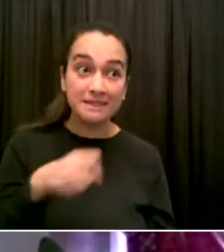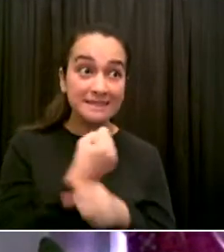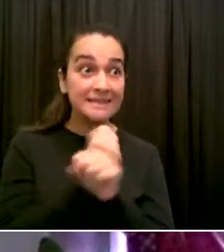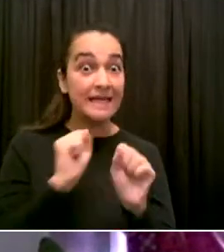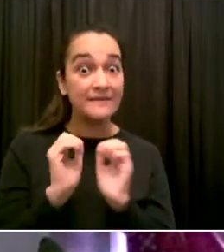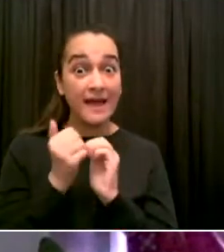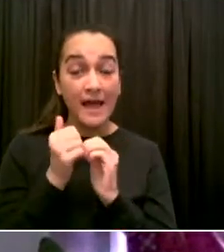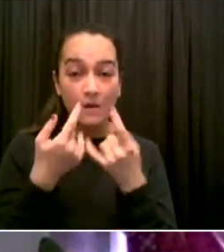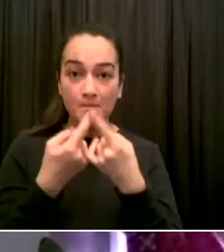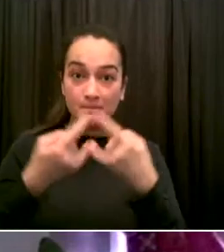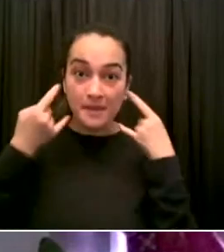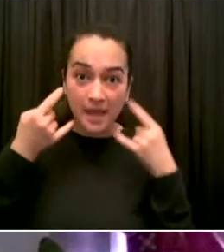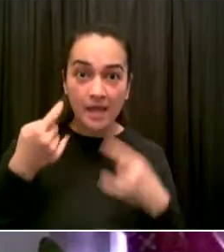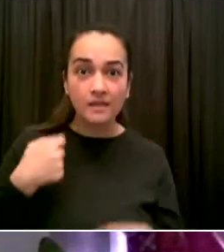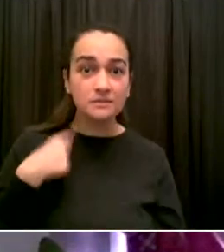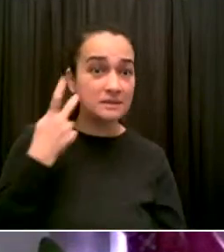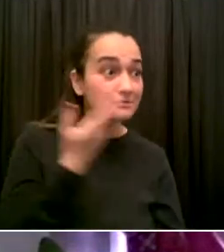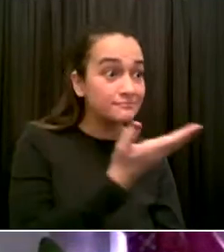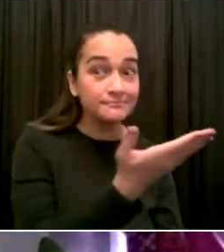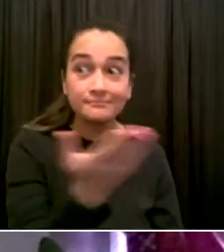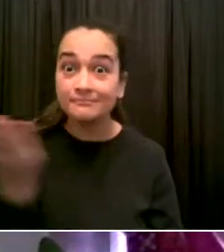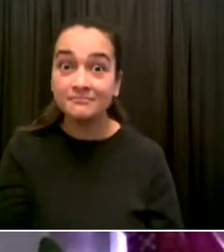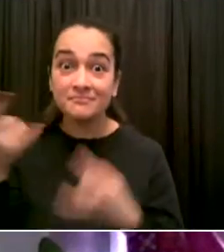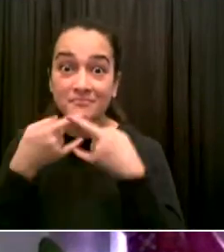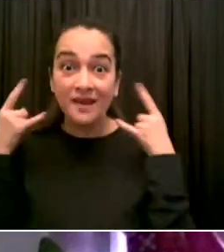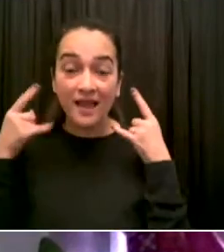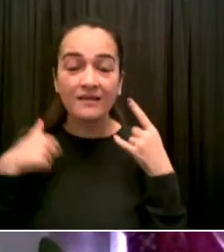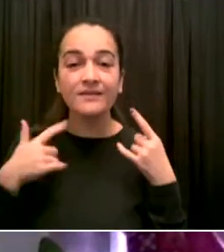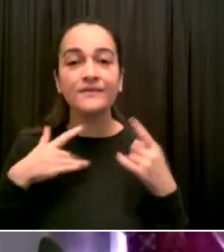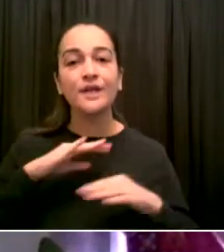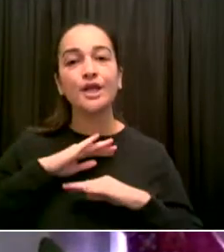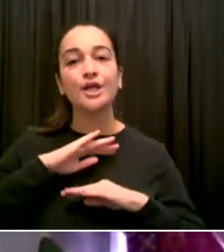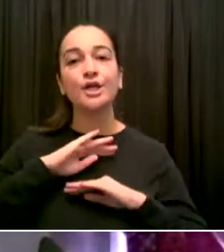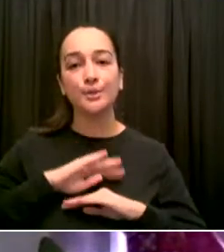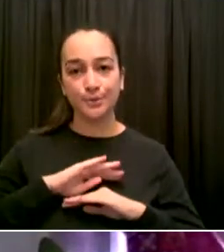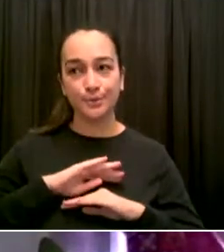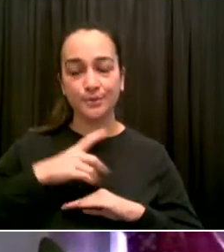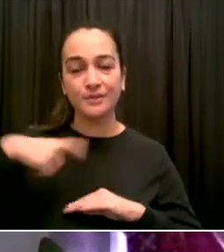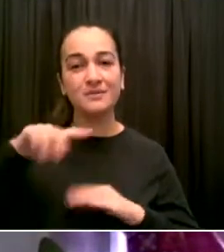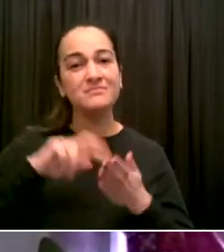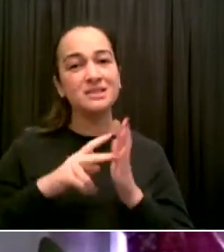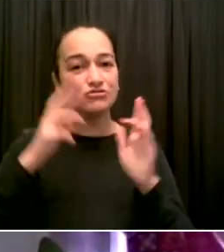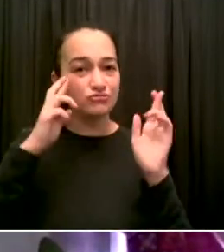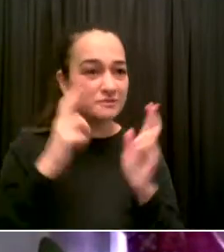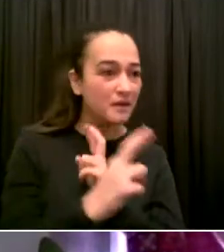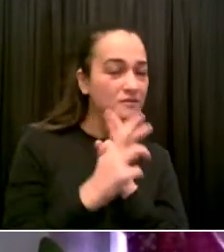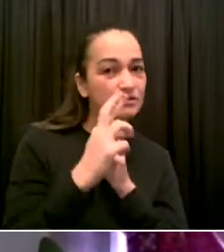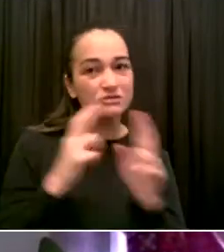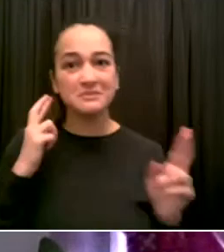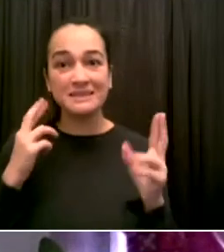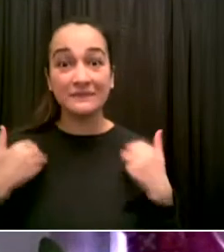EVERYONE ADHERES TO IT, NO COMPLAINTS OR ISSUES.